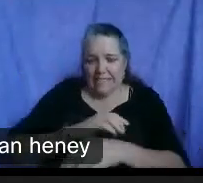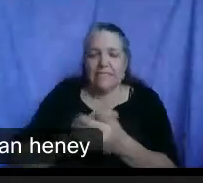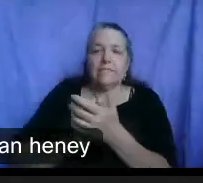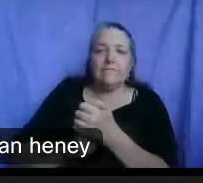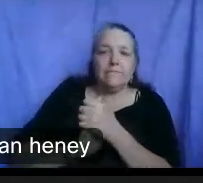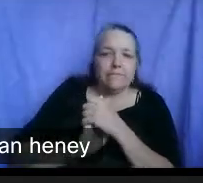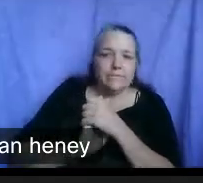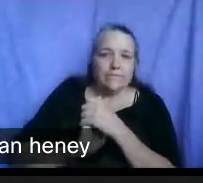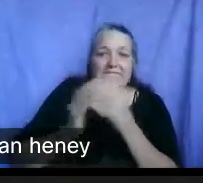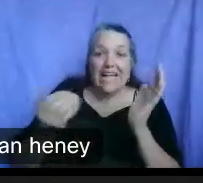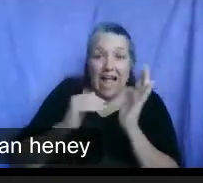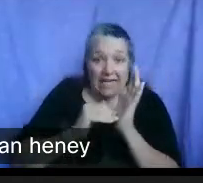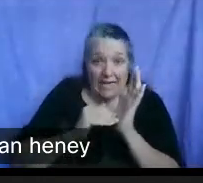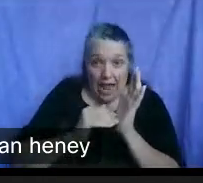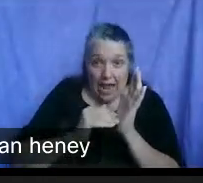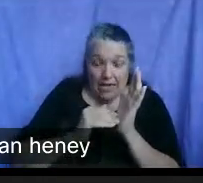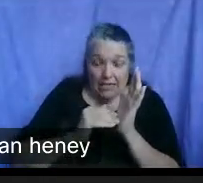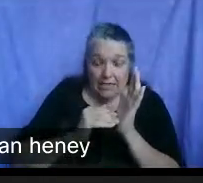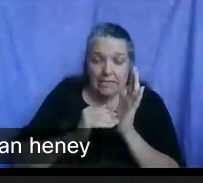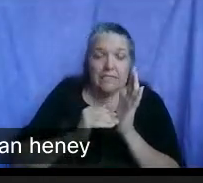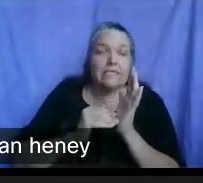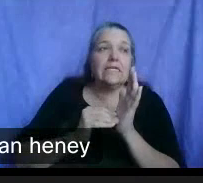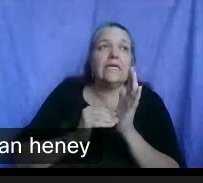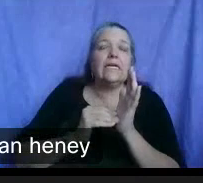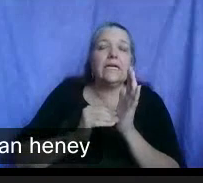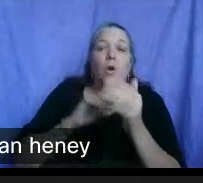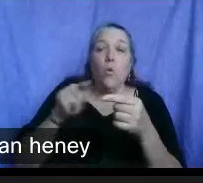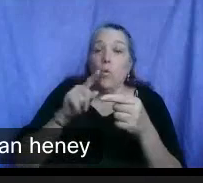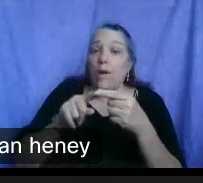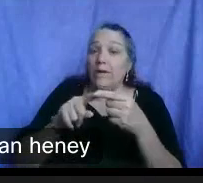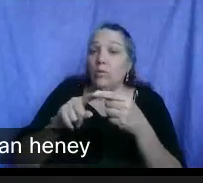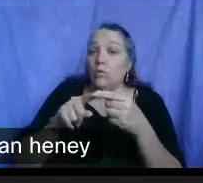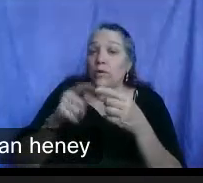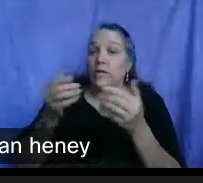Again, as mentioned before, near the end of the webinar, we'll put into the chat a link